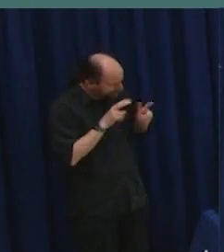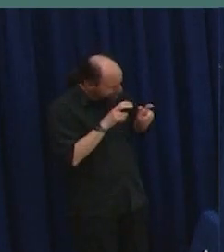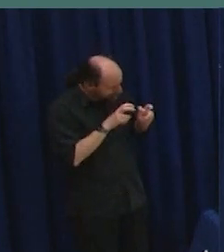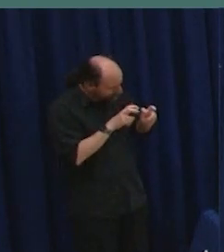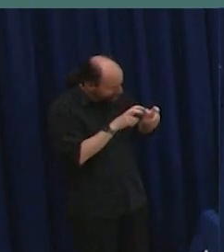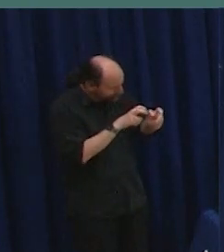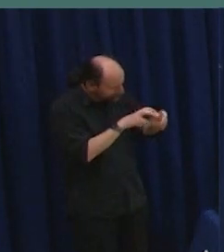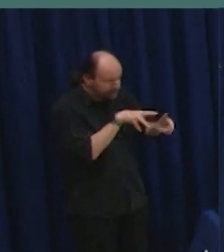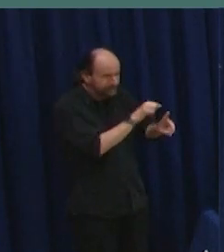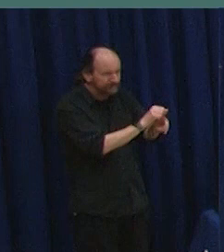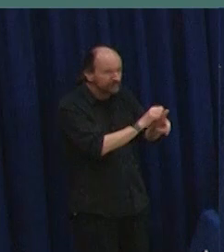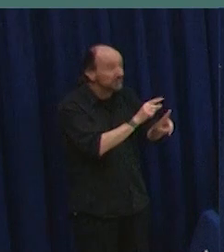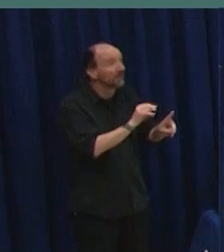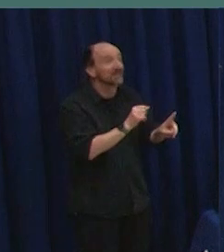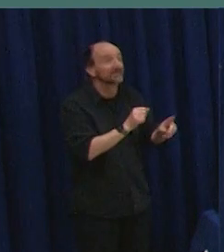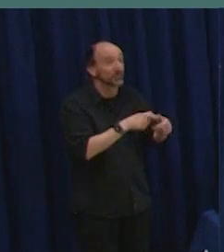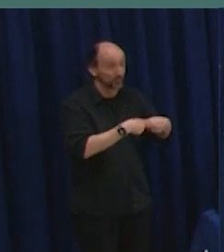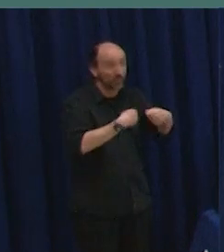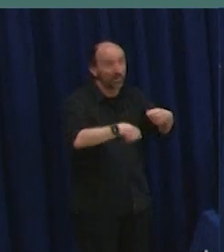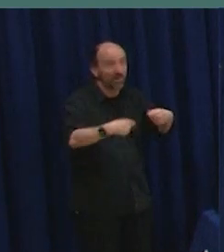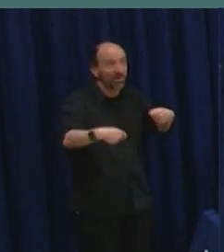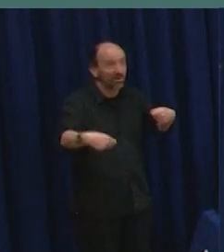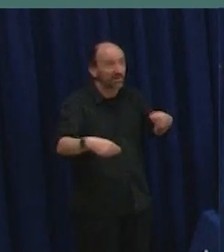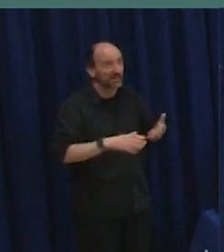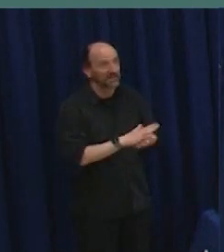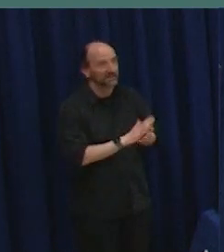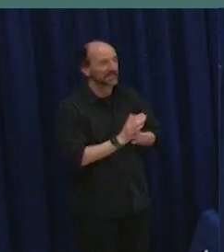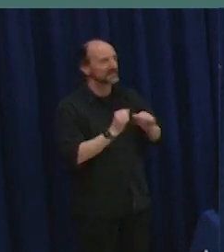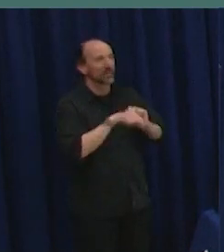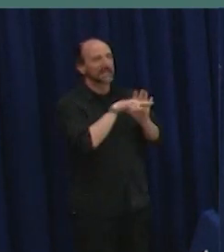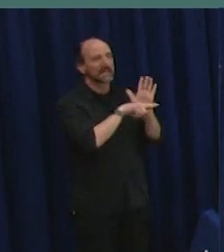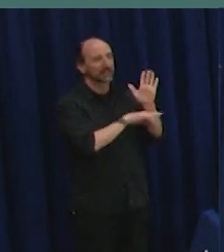too long on it what's the problem? Well, you get four year waiting lists, so it's a very